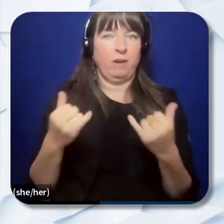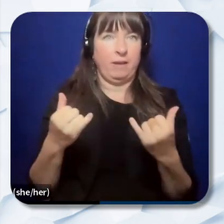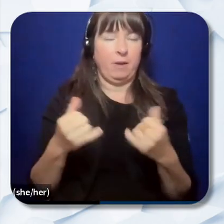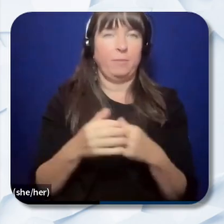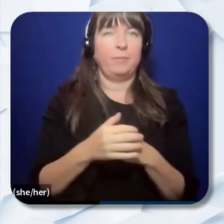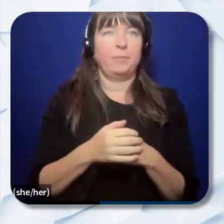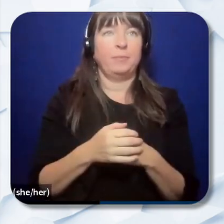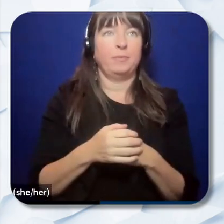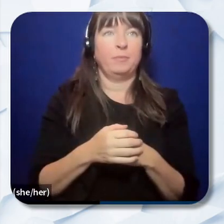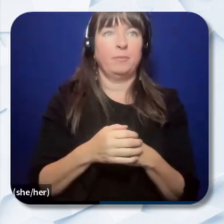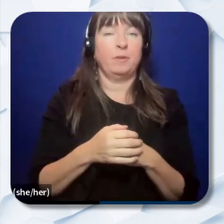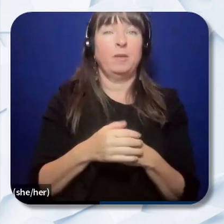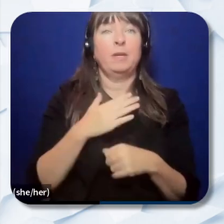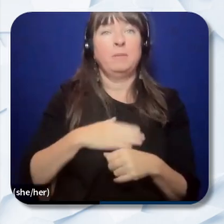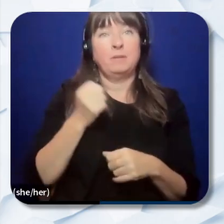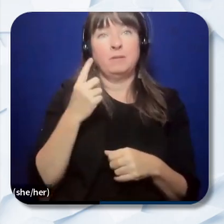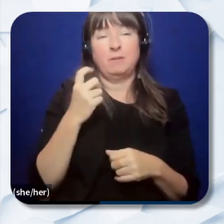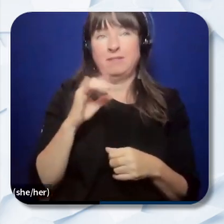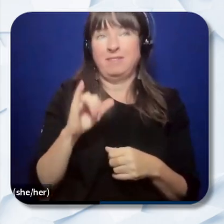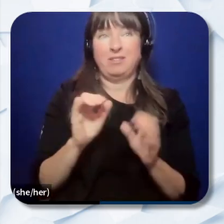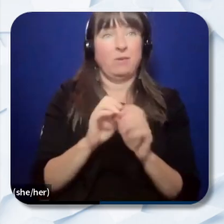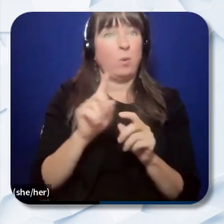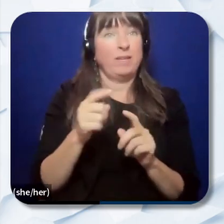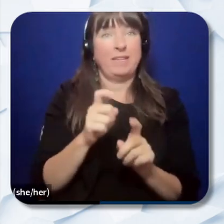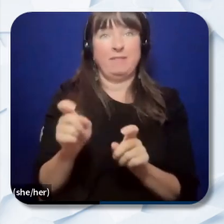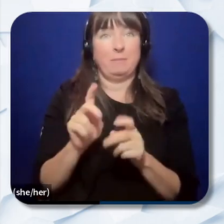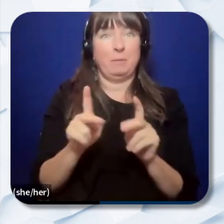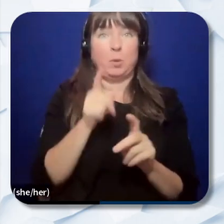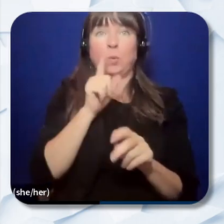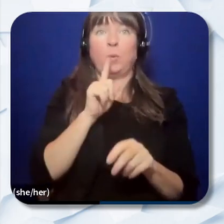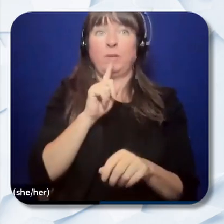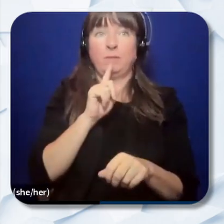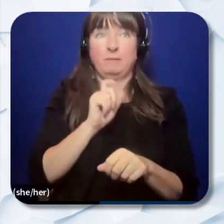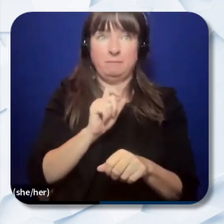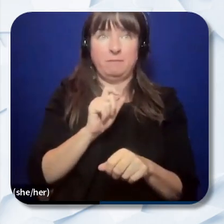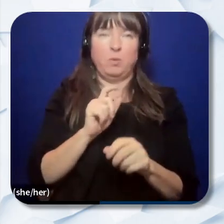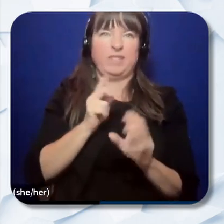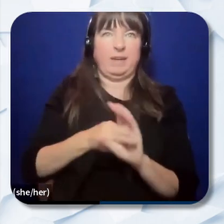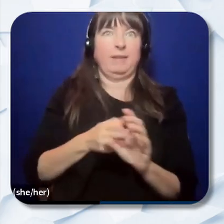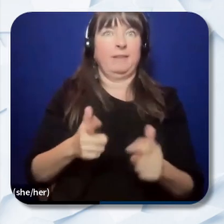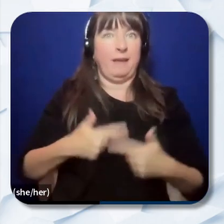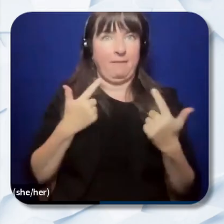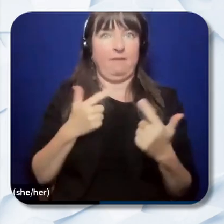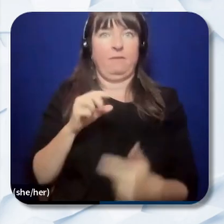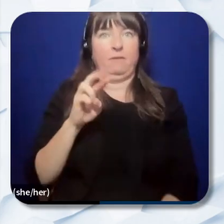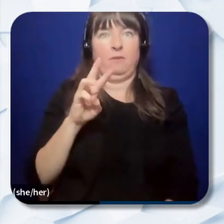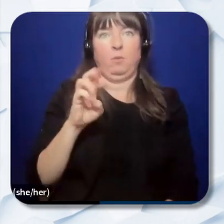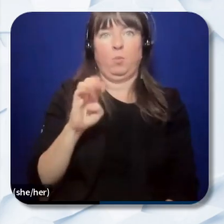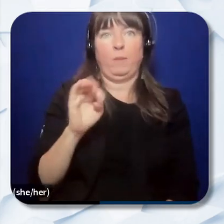note that certificates will only be issued to those who attend the live webinar. So now I